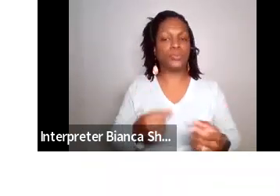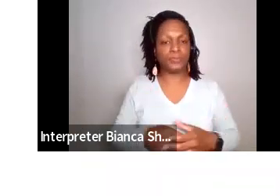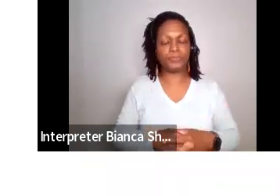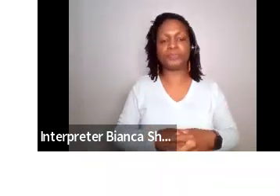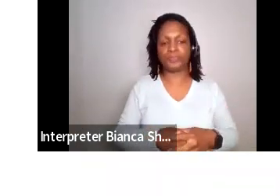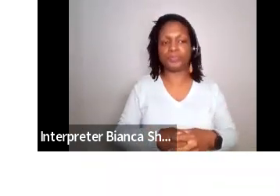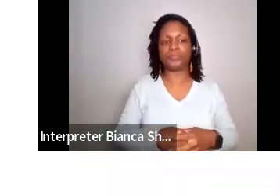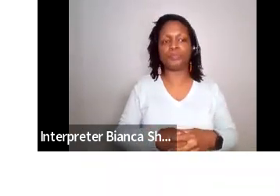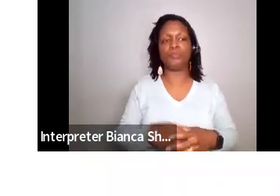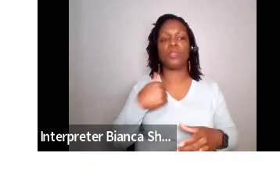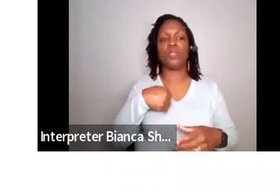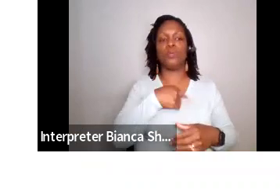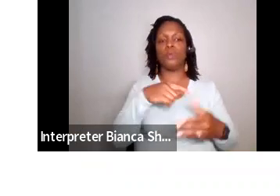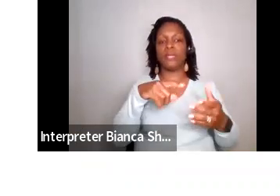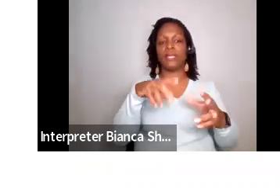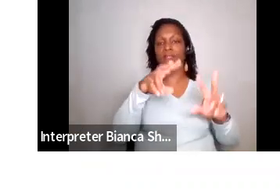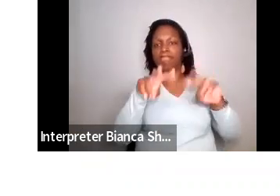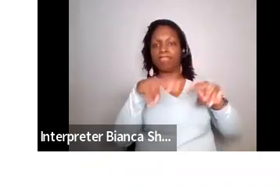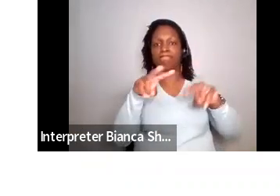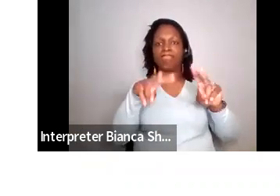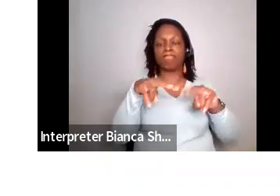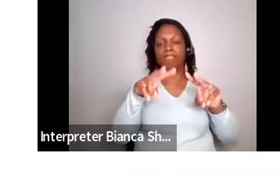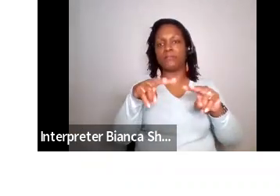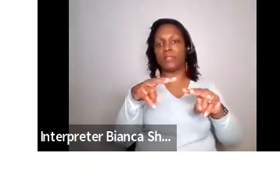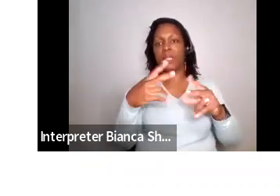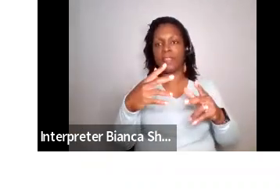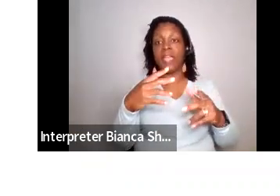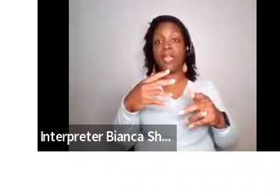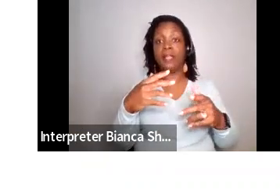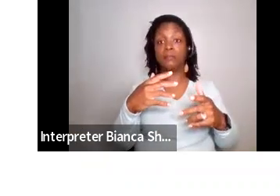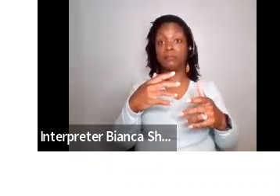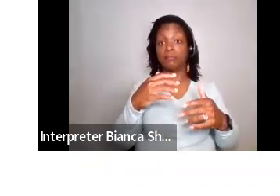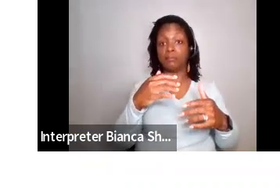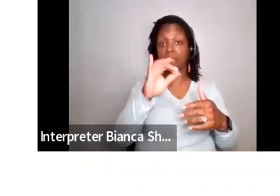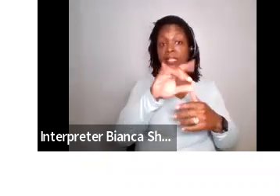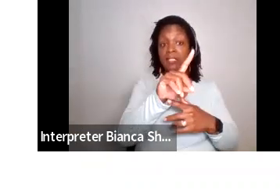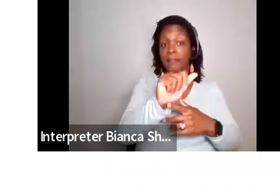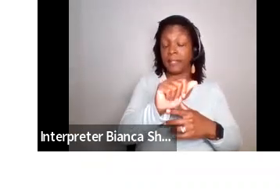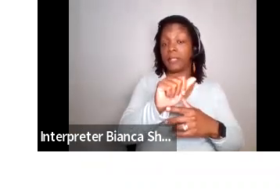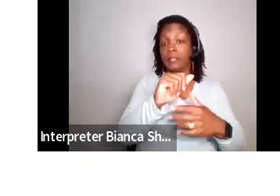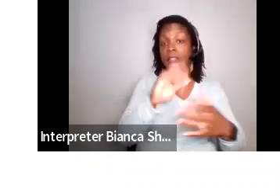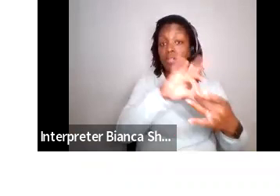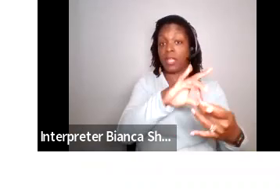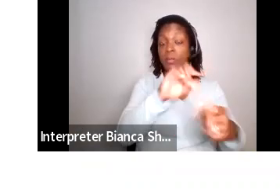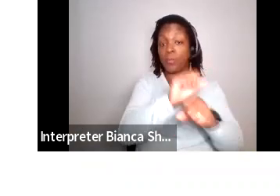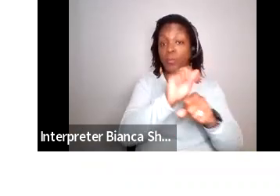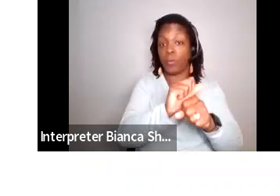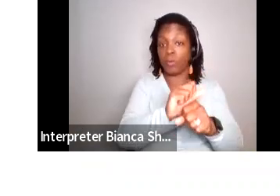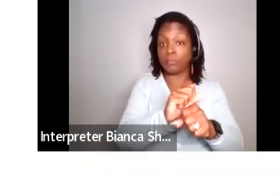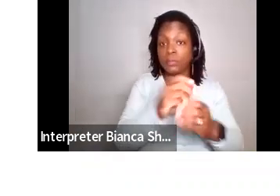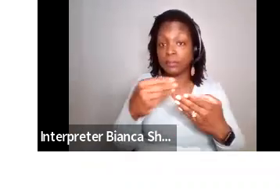So we looked at impairment-related work expenses which there was some she was paying out of pocket costs for medications and things.